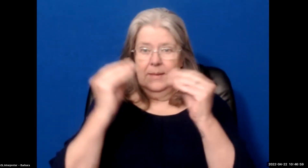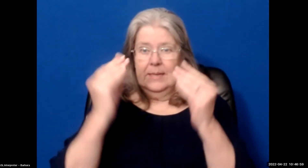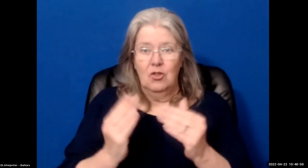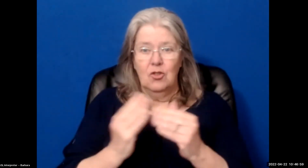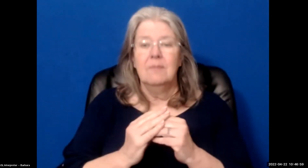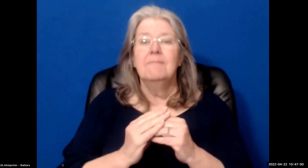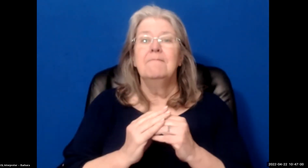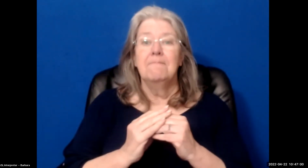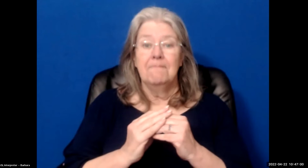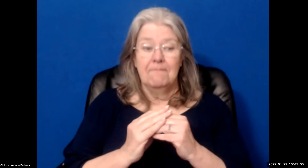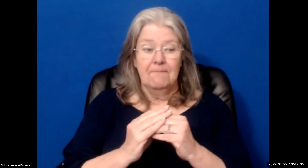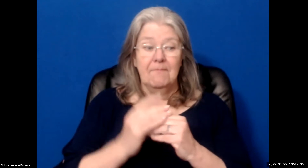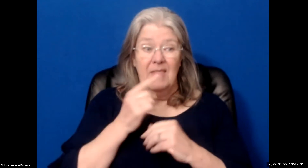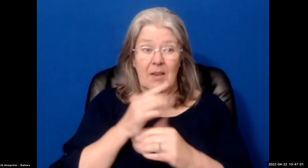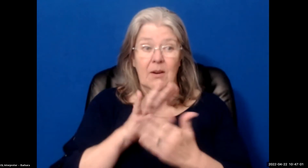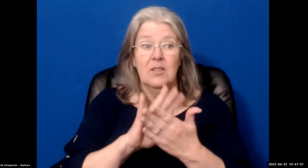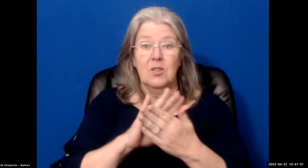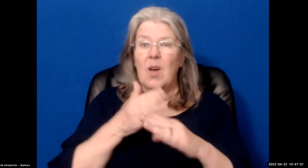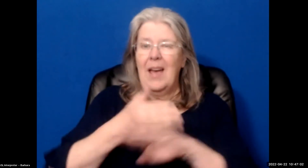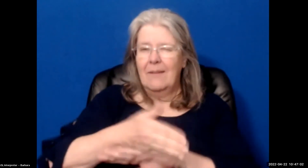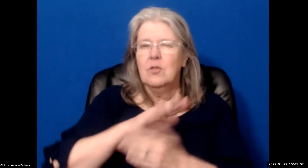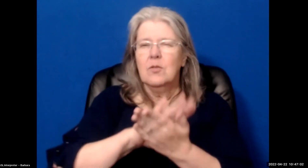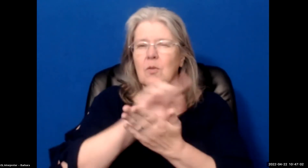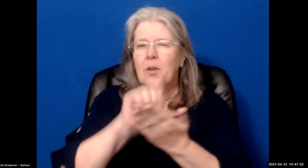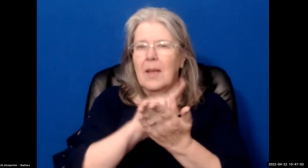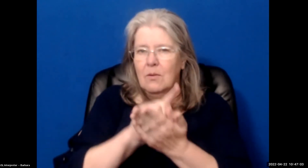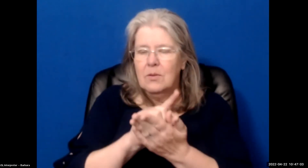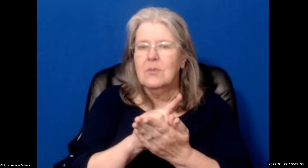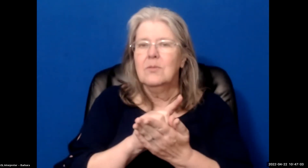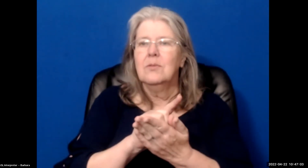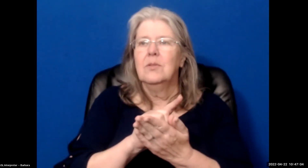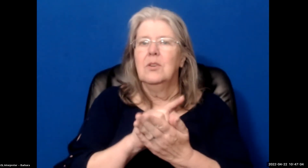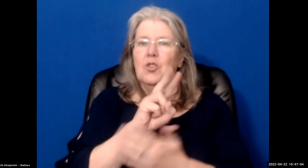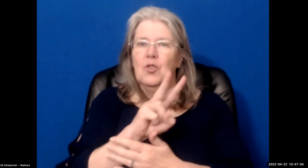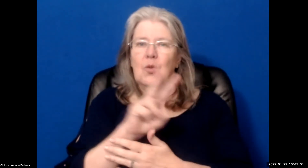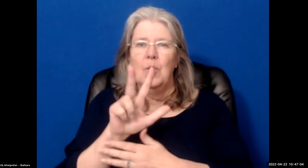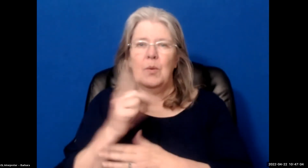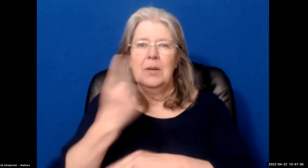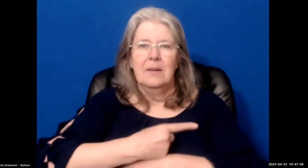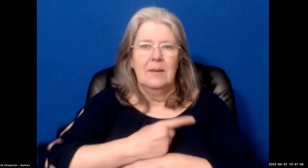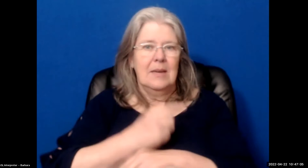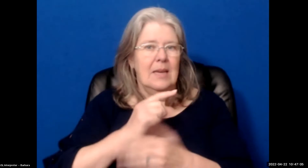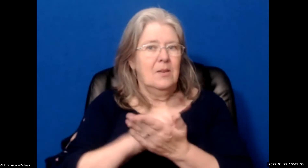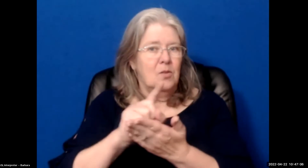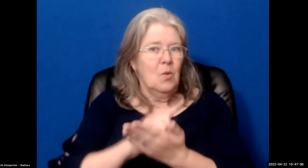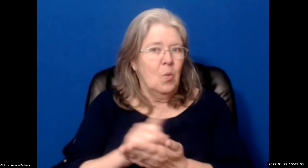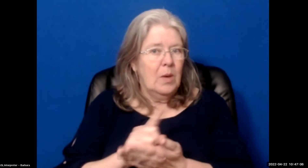At the school after school hours just two to three days a week, but I mean the year